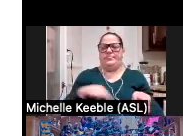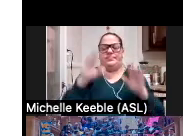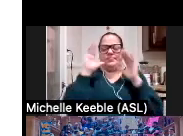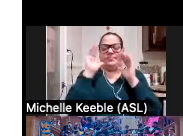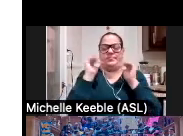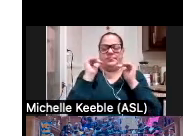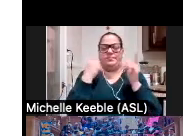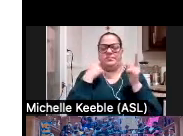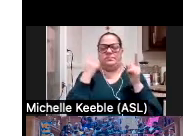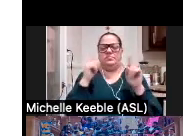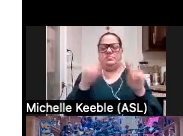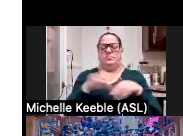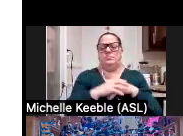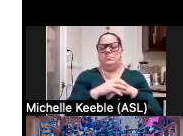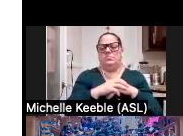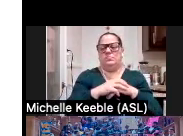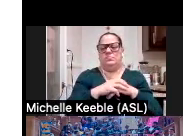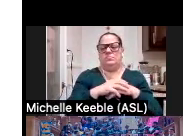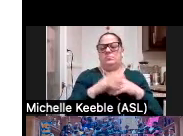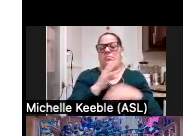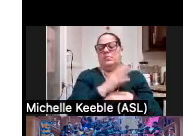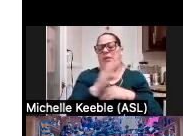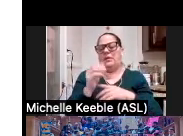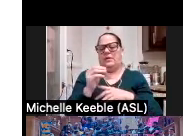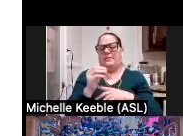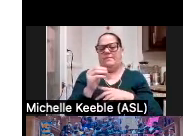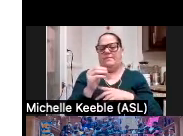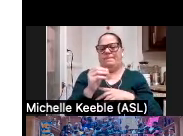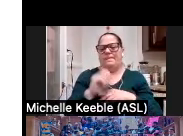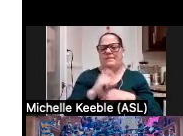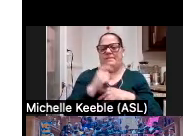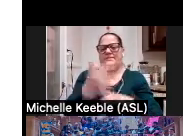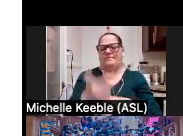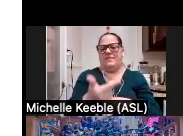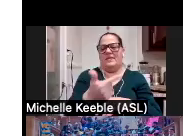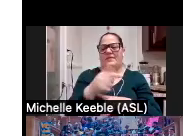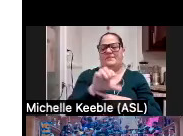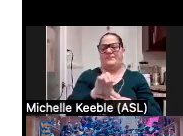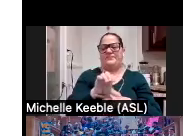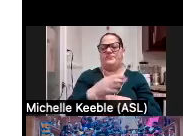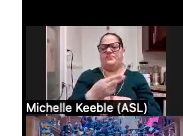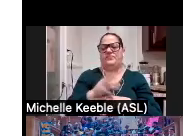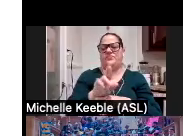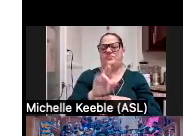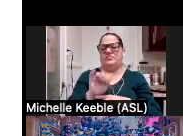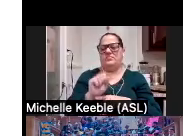were. Um and I'm going to pass the baton to Chris and he can give you more information